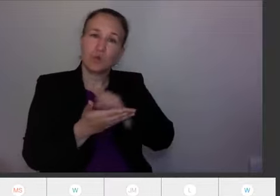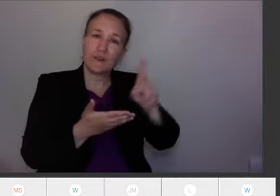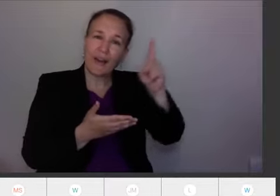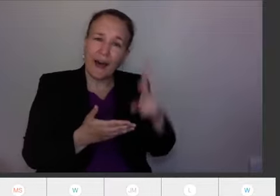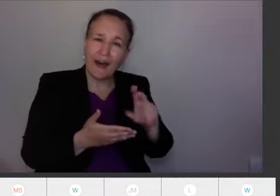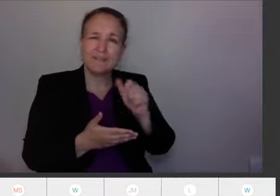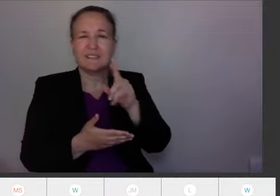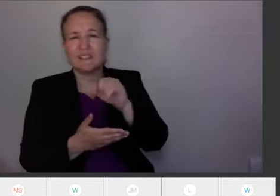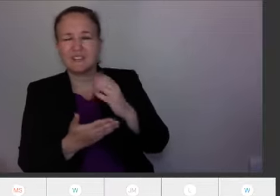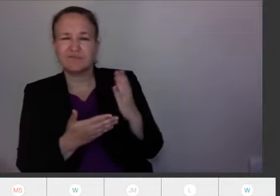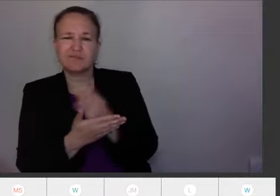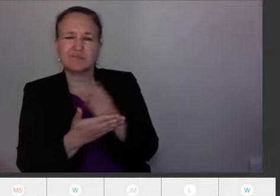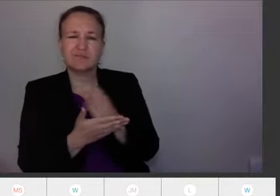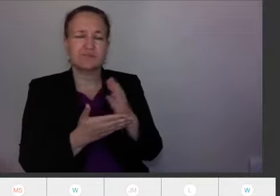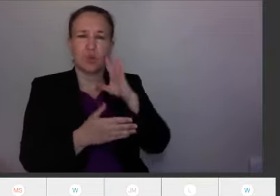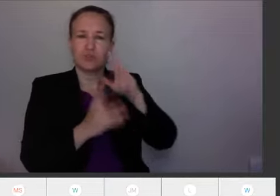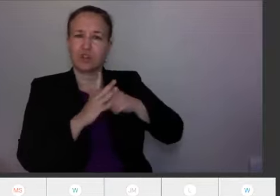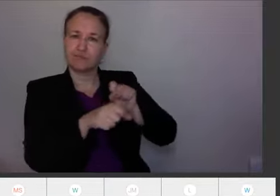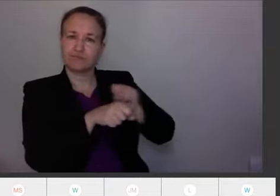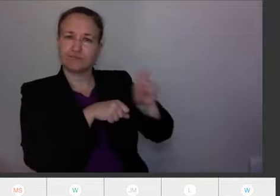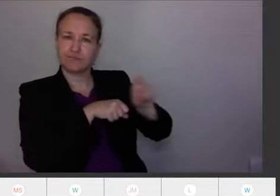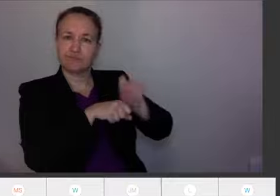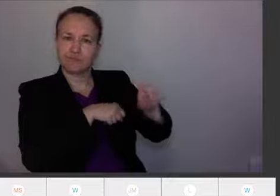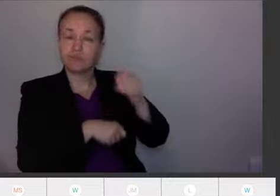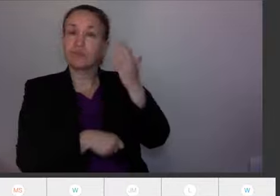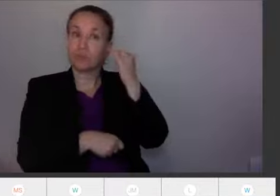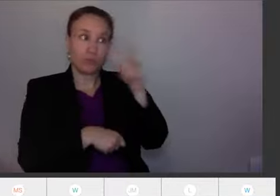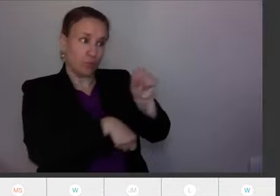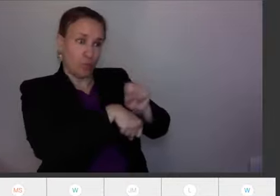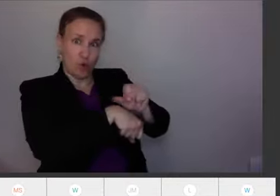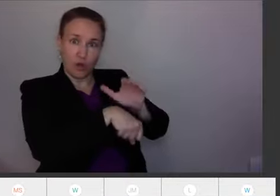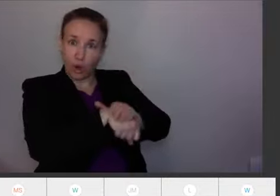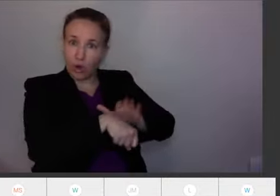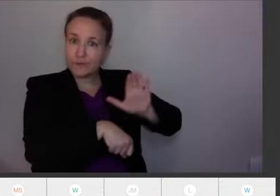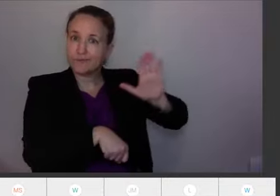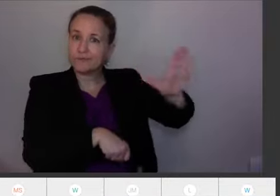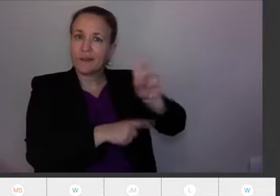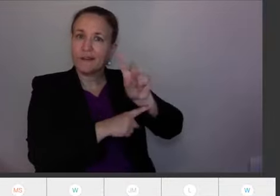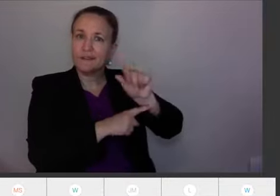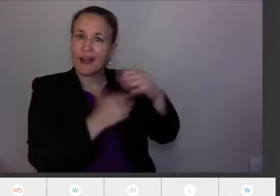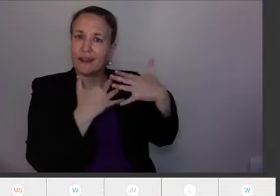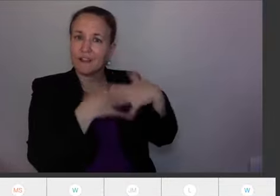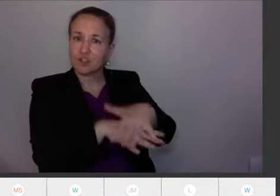they're working on some back end data integration between our office of